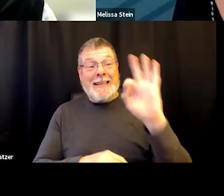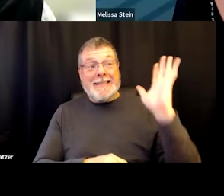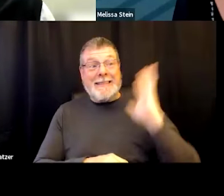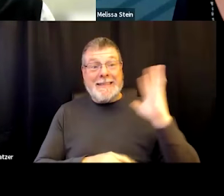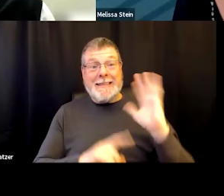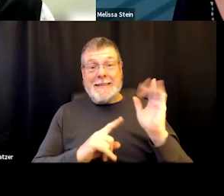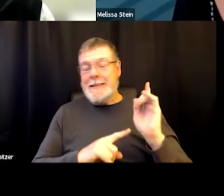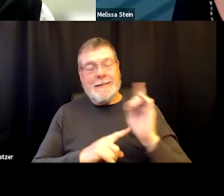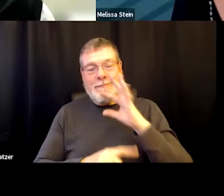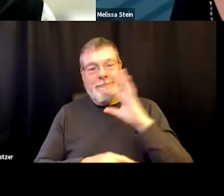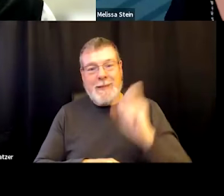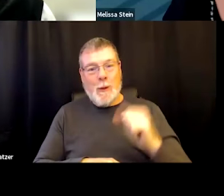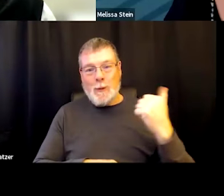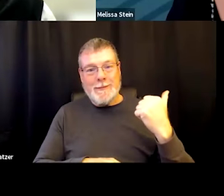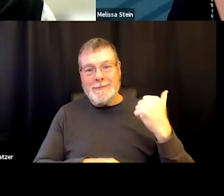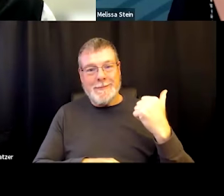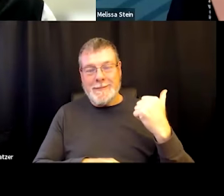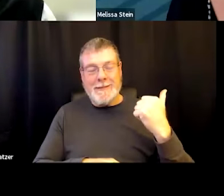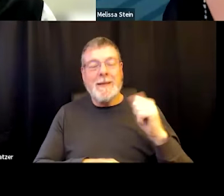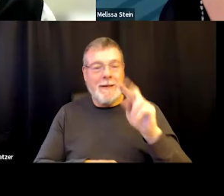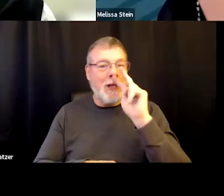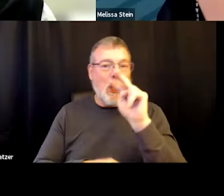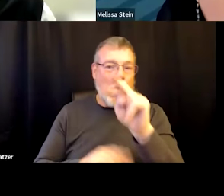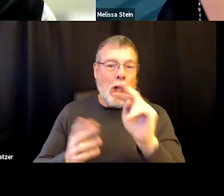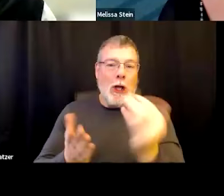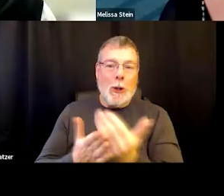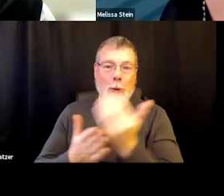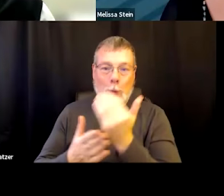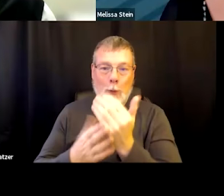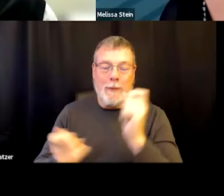may be obsolete, you may have to check online to see a more recent version of that link.